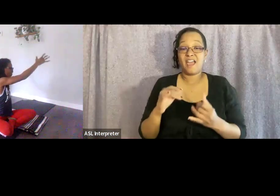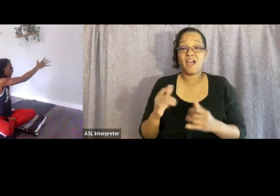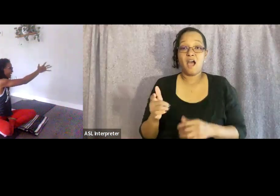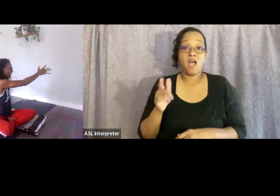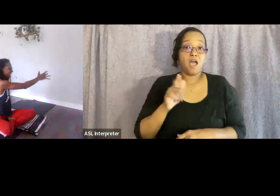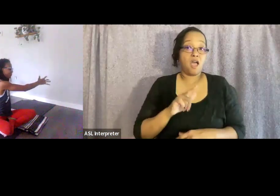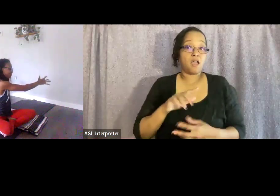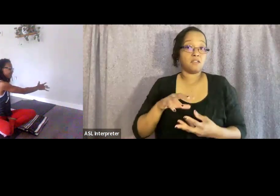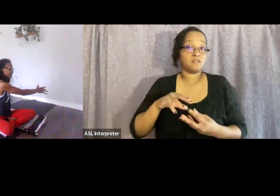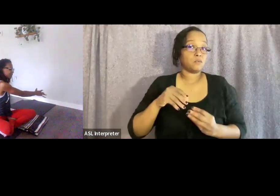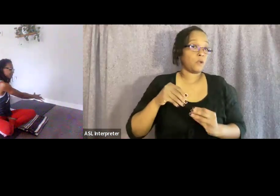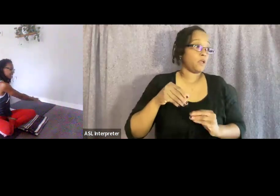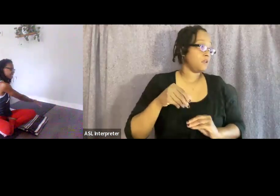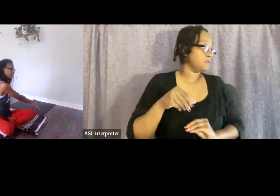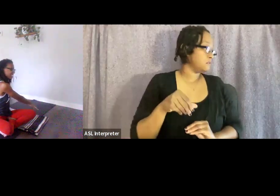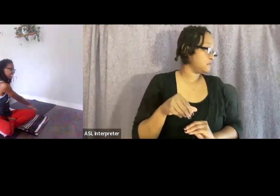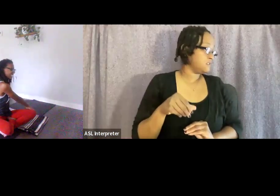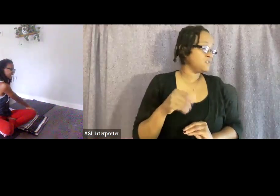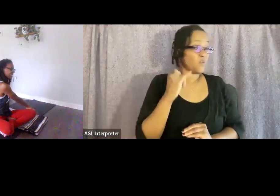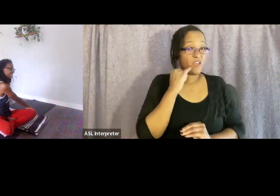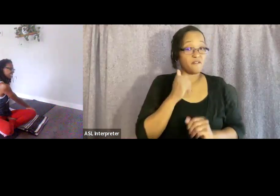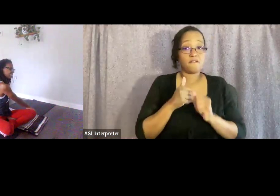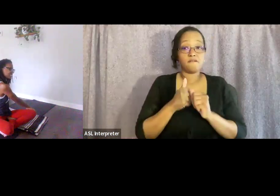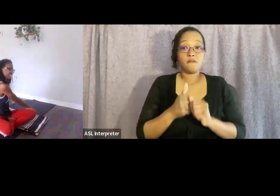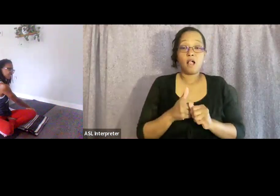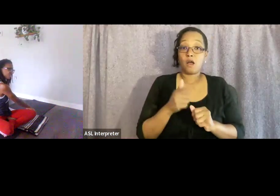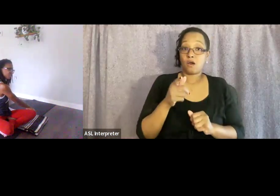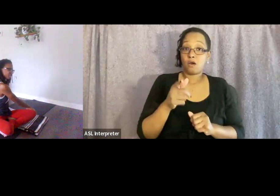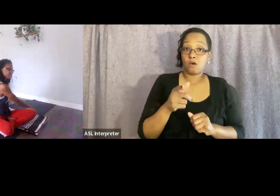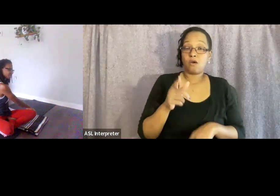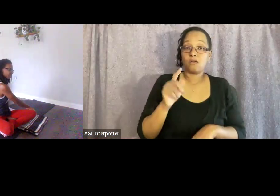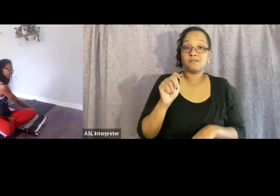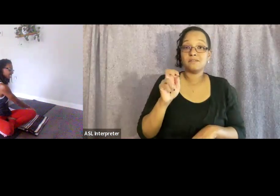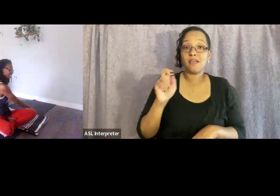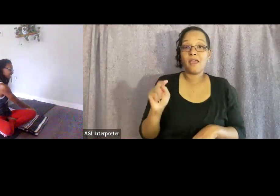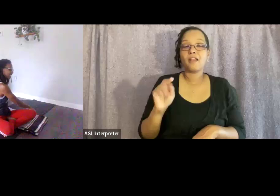So if you're following me, right hand to the left side of your space, the left leg,